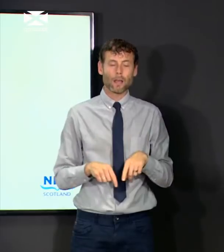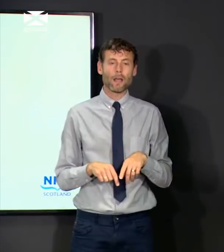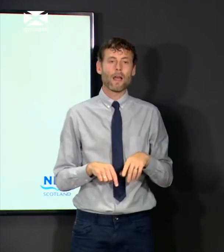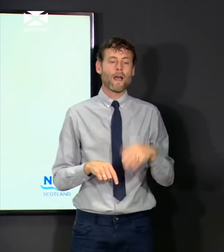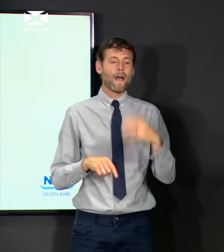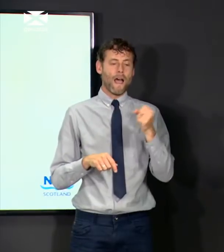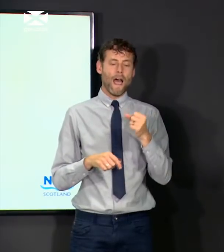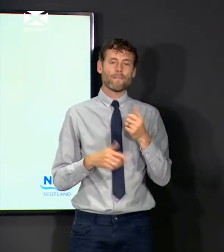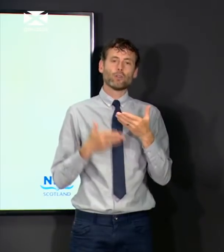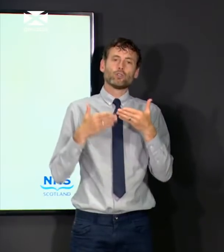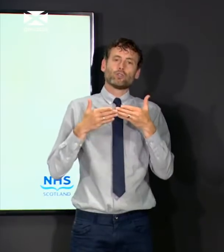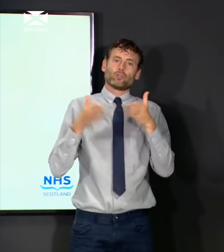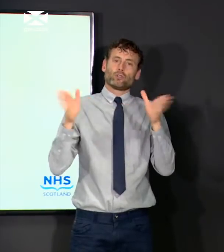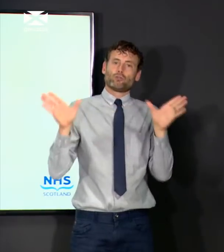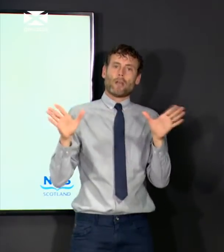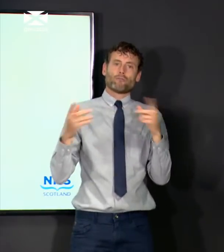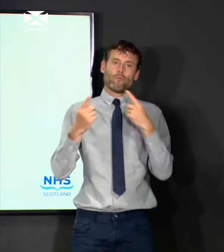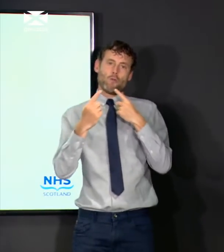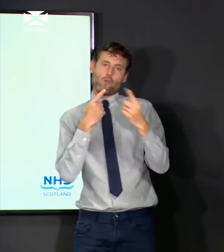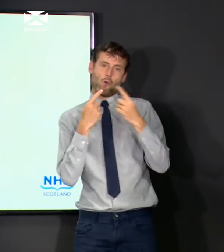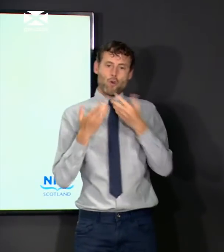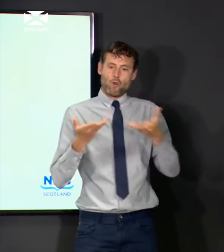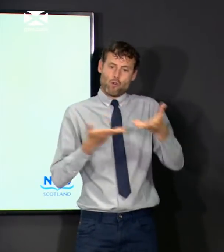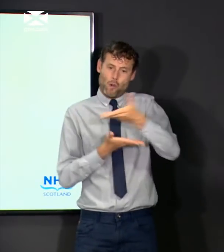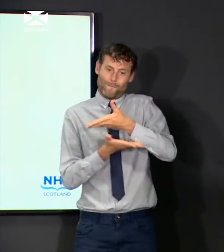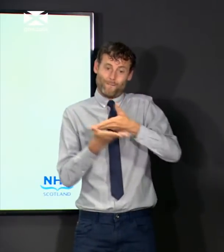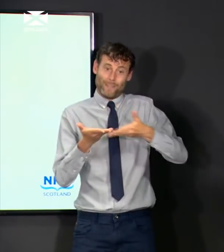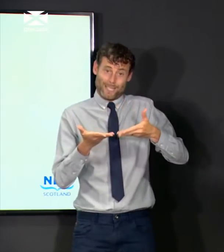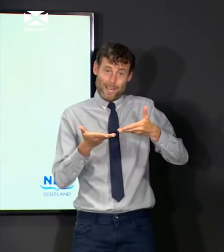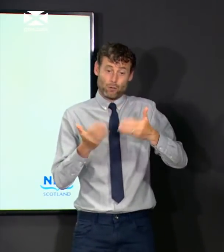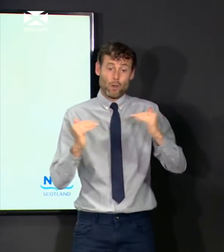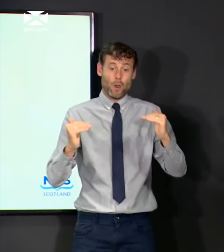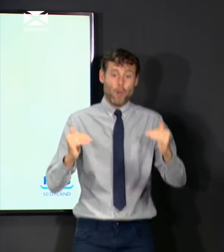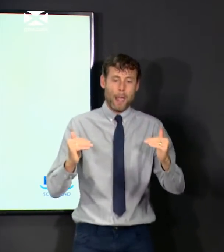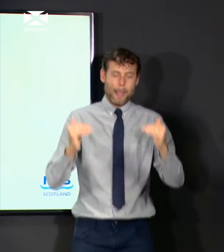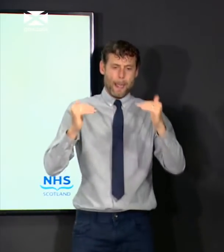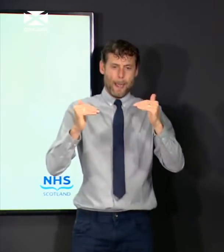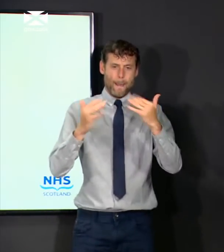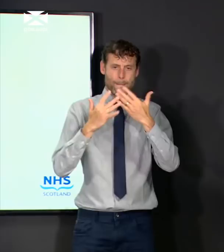it gets more specific, the Education Recovery Group receives that and makes decisions about